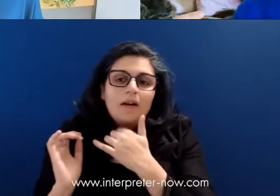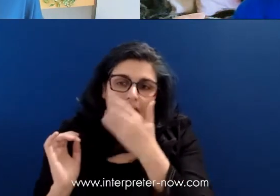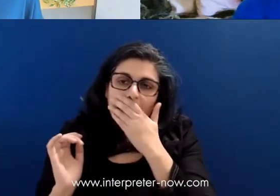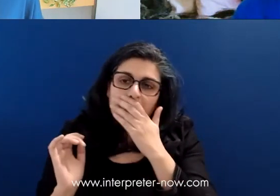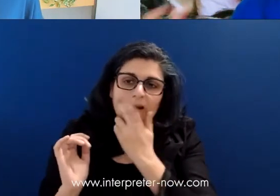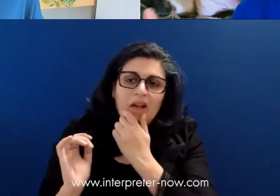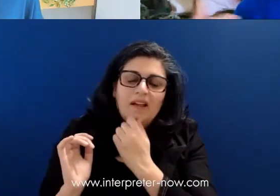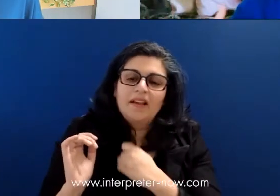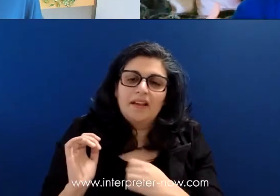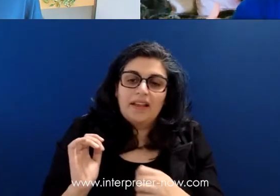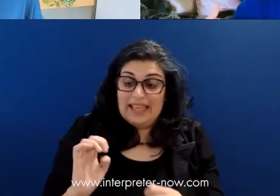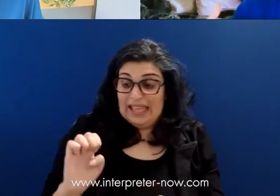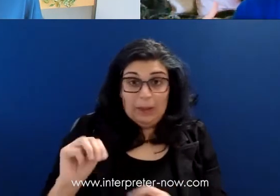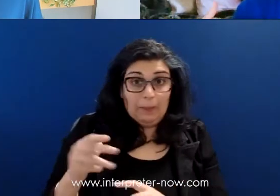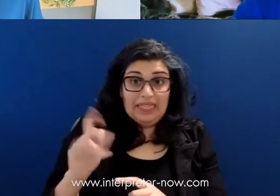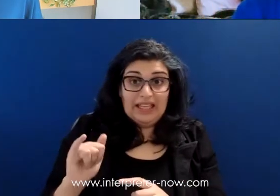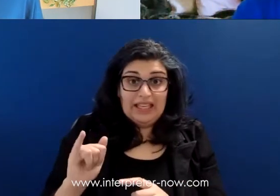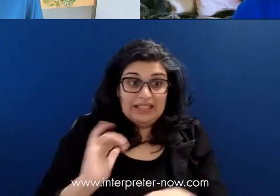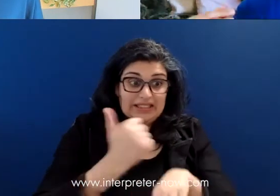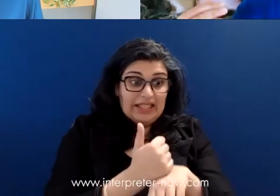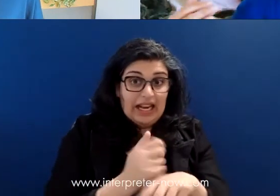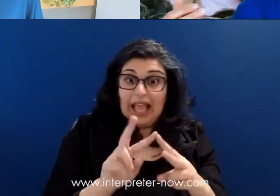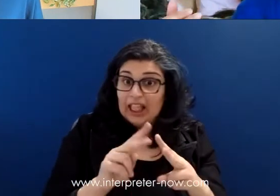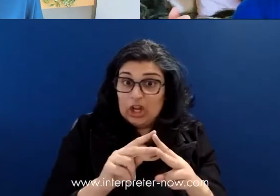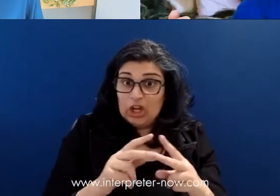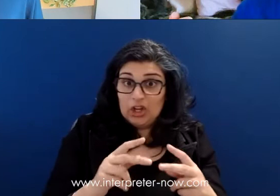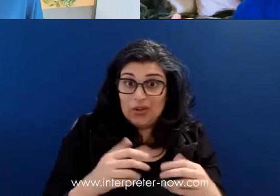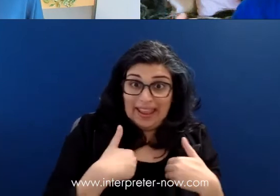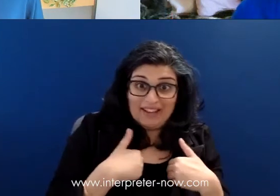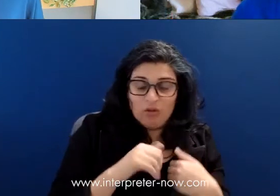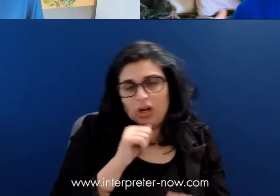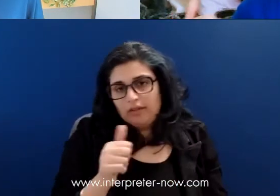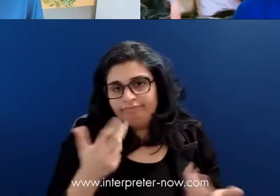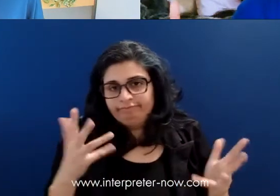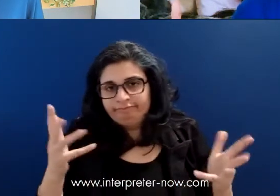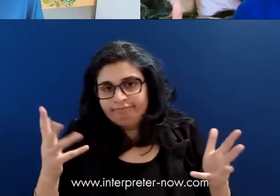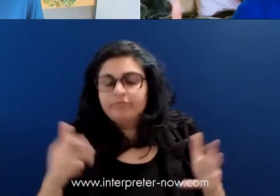That you either have it or you don't have it, or that it's like something that is really